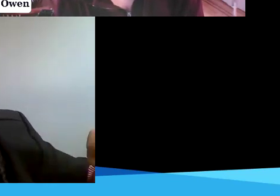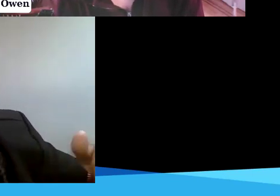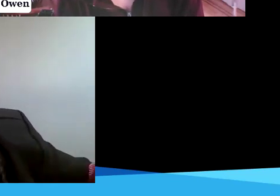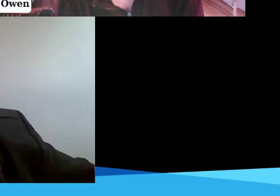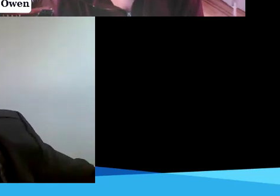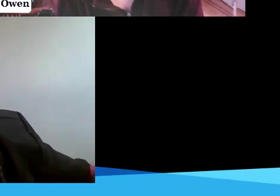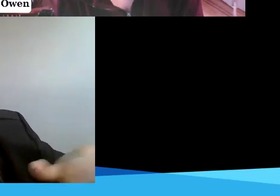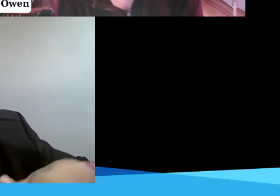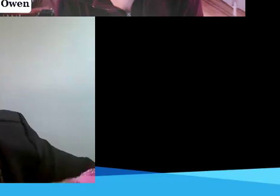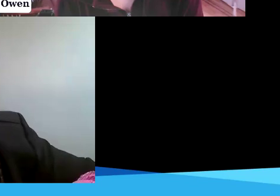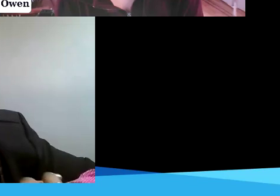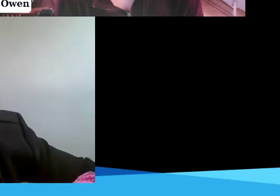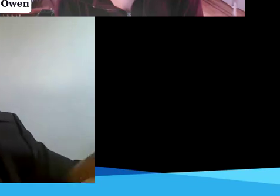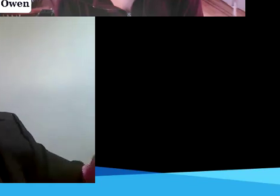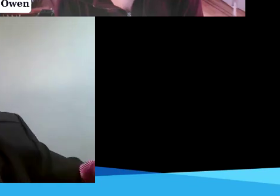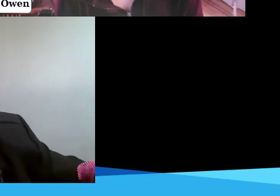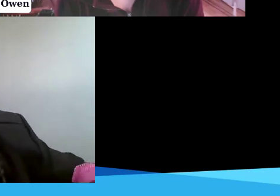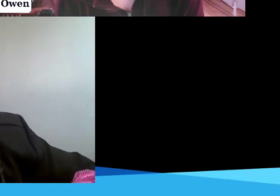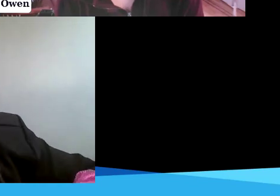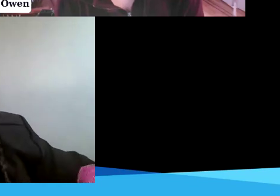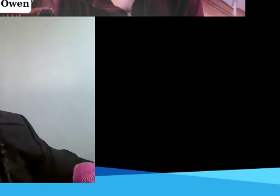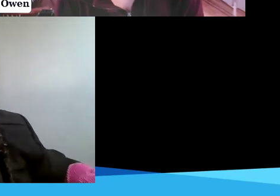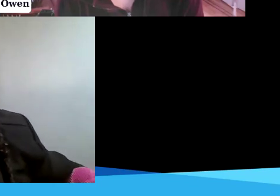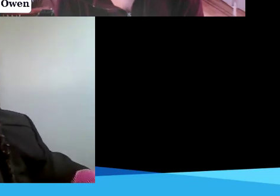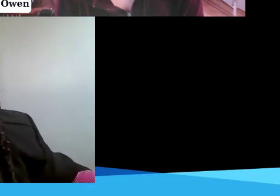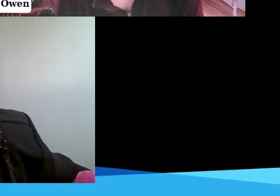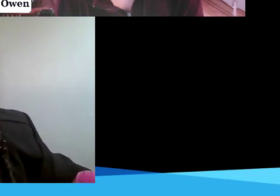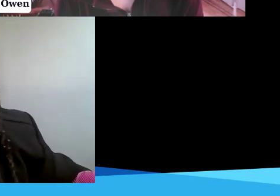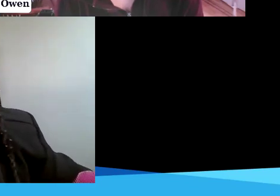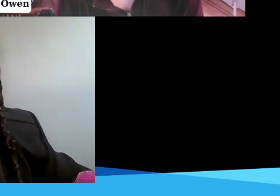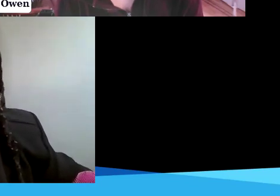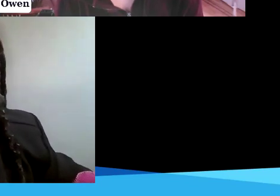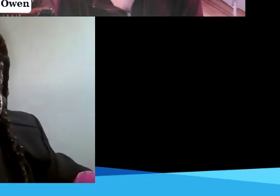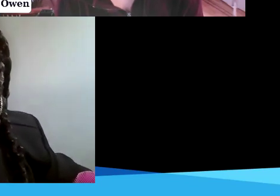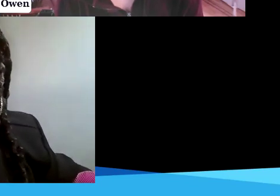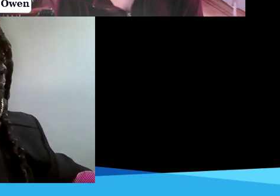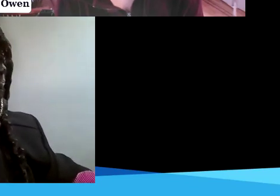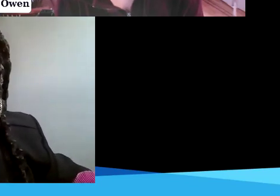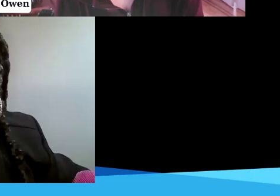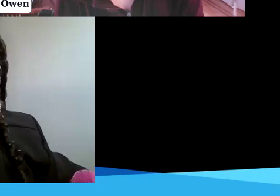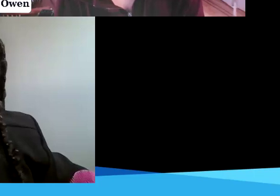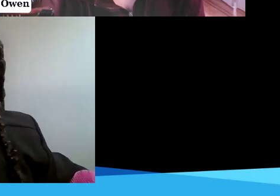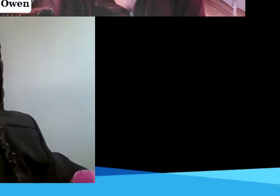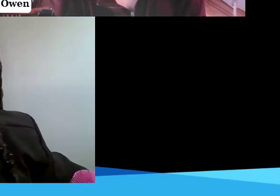I can feel, I felt all the contractions, all the things. I just wanted to add that little note.